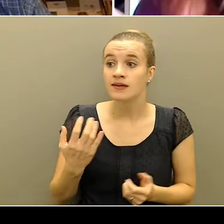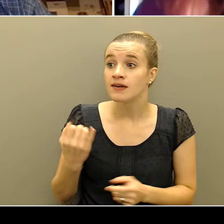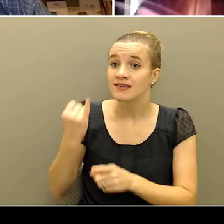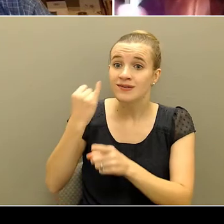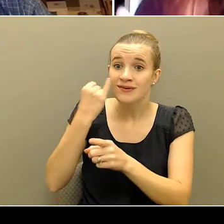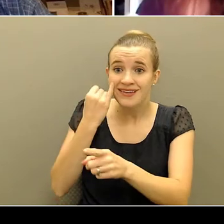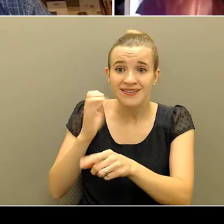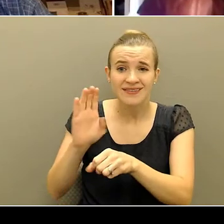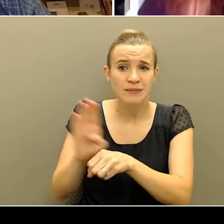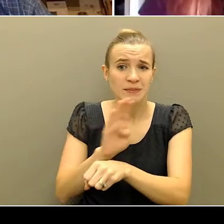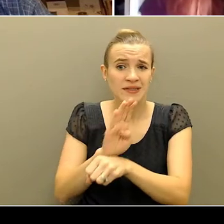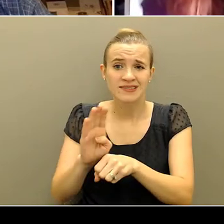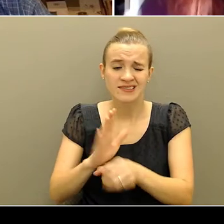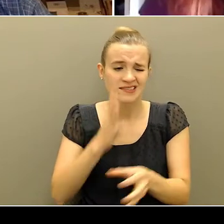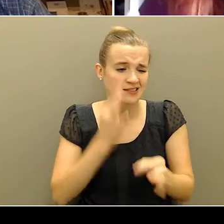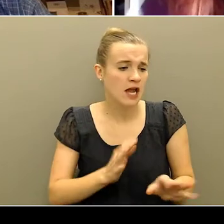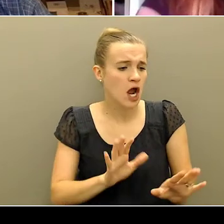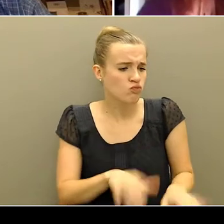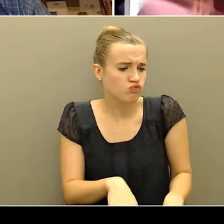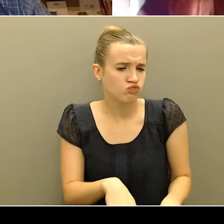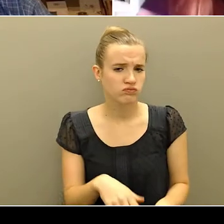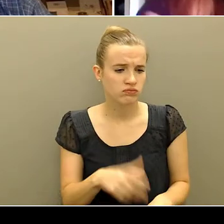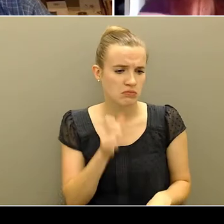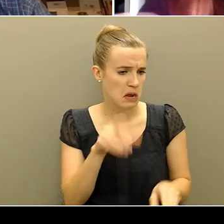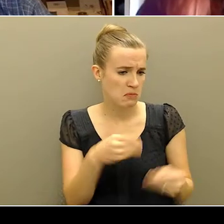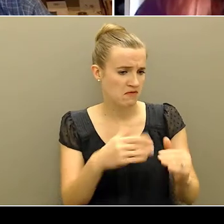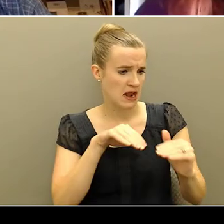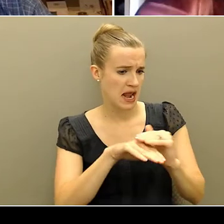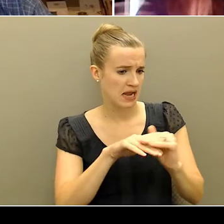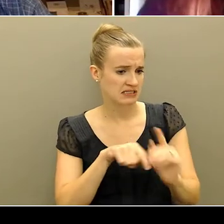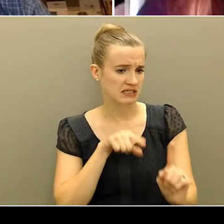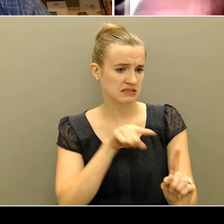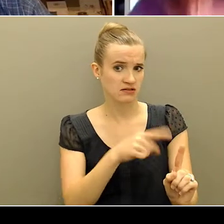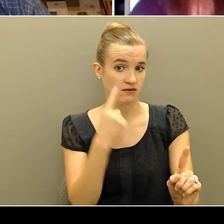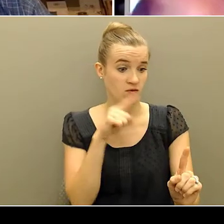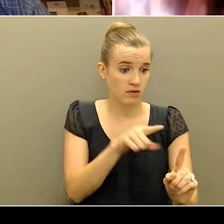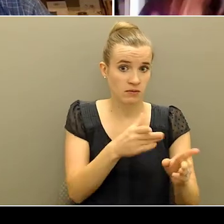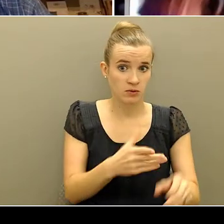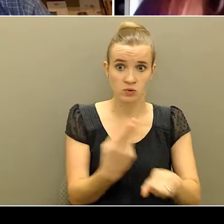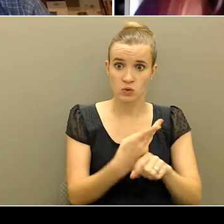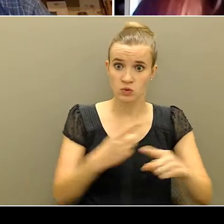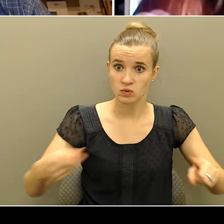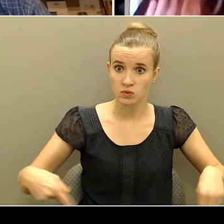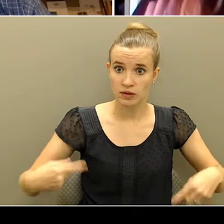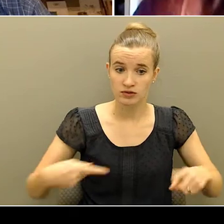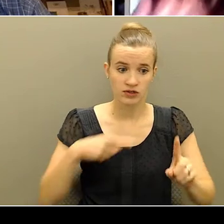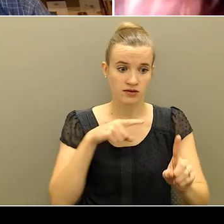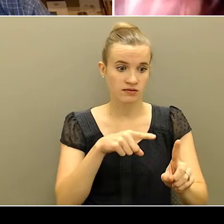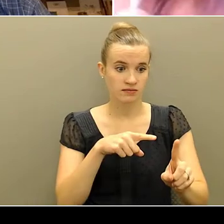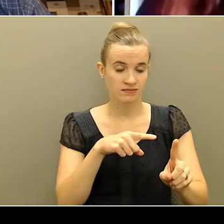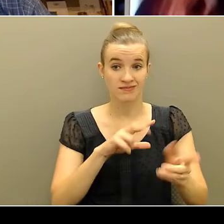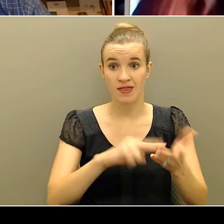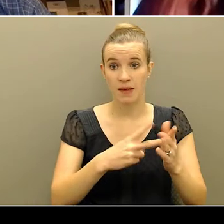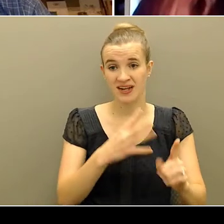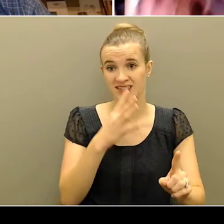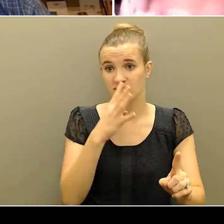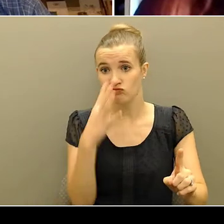of their friends and family as well, because we can't all be together and share that and we will go somewhere guaranteed, somewhere else, and take our